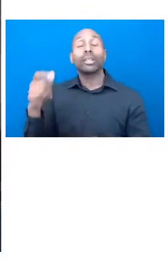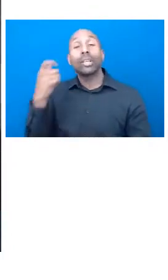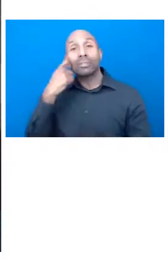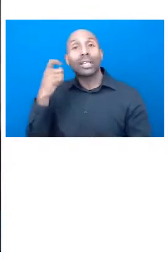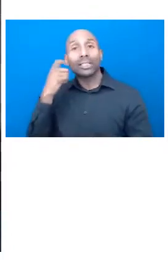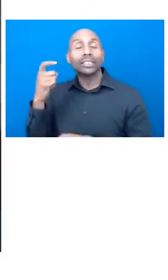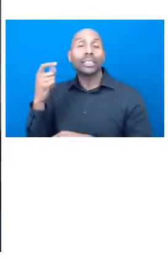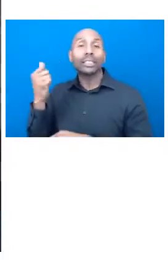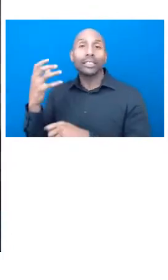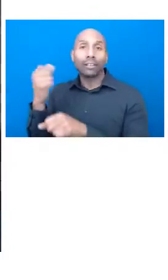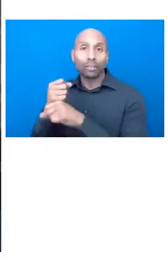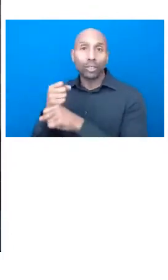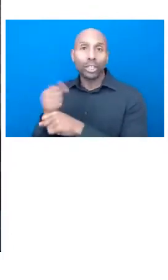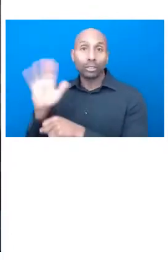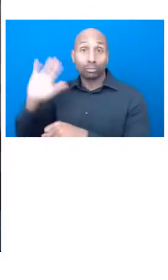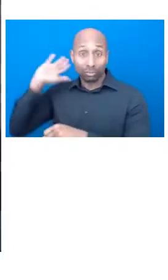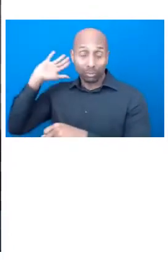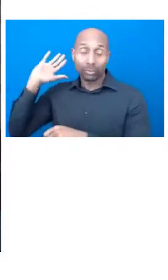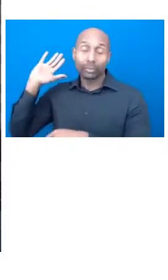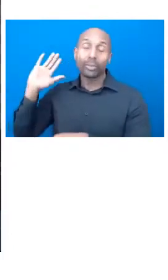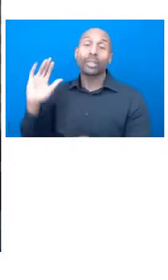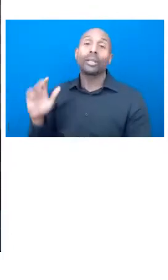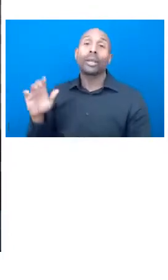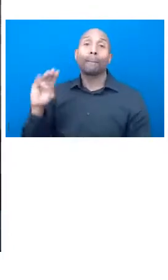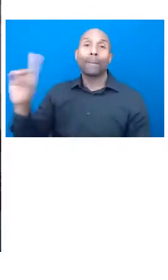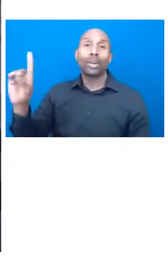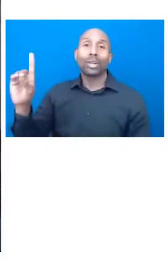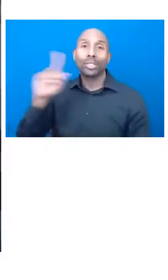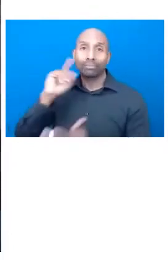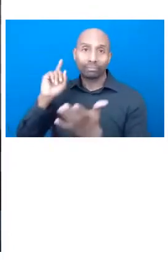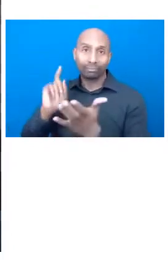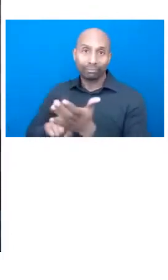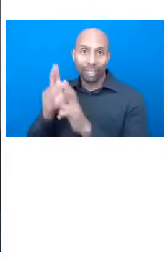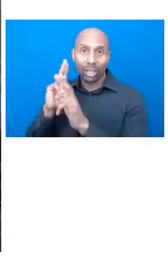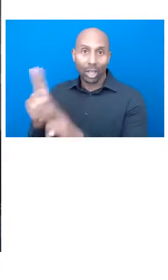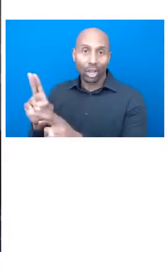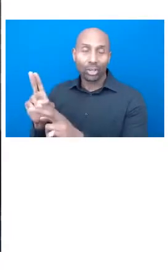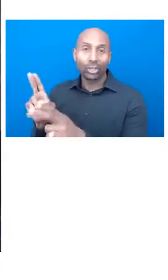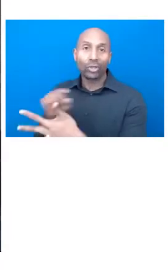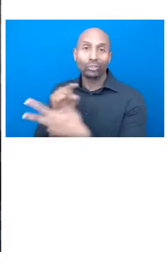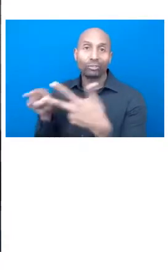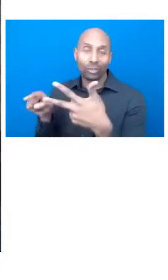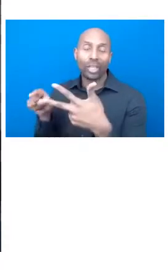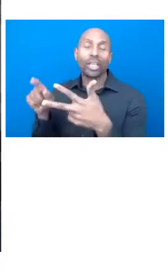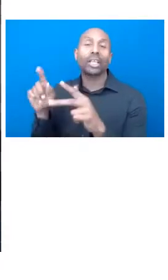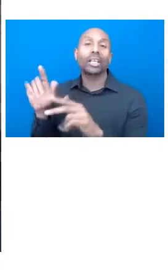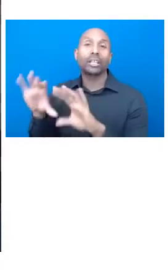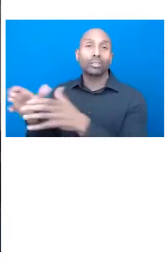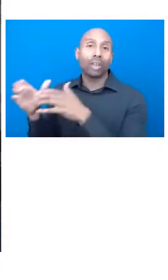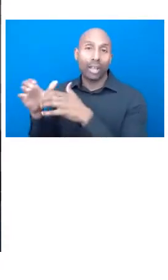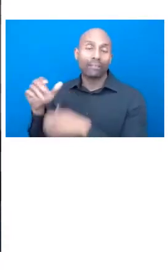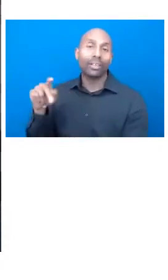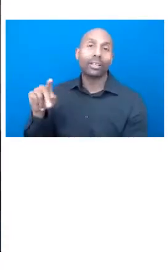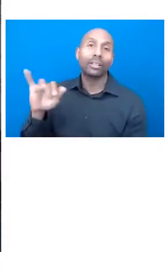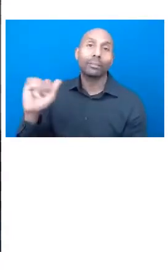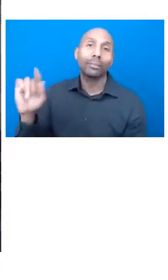to meet Kim Rice, who is a very talented artist with prolific work practice, which you'll see in today's exhibition.